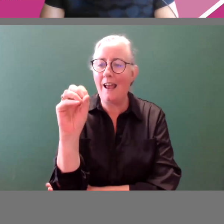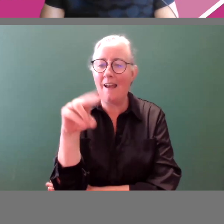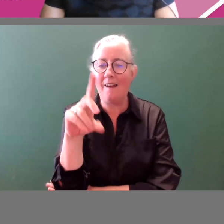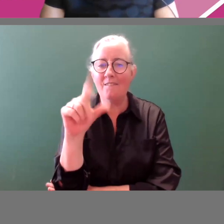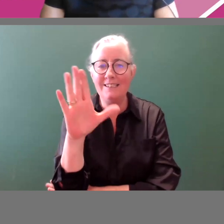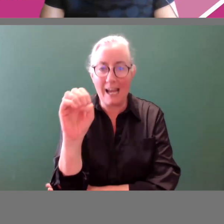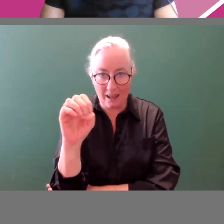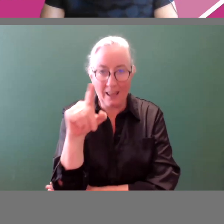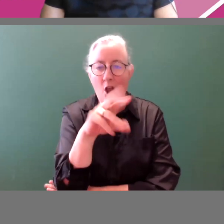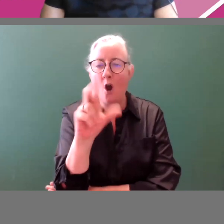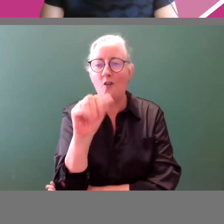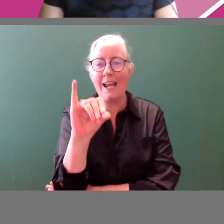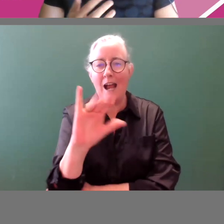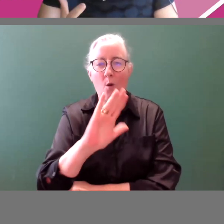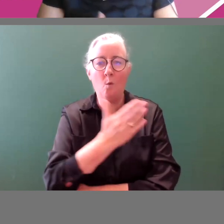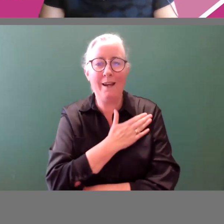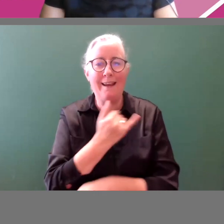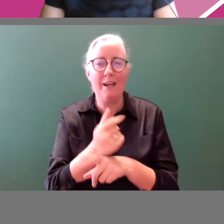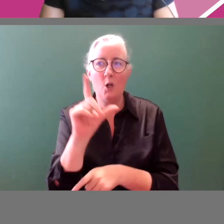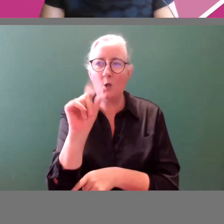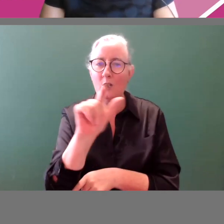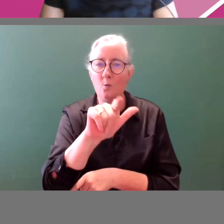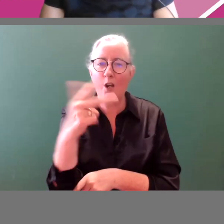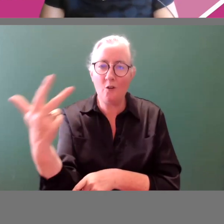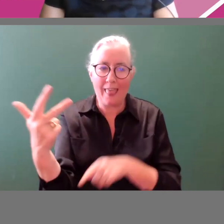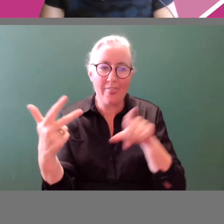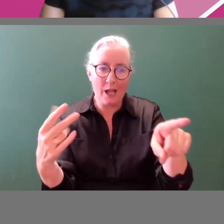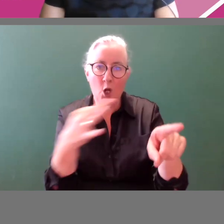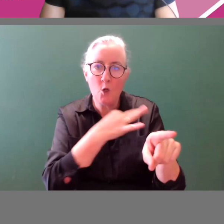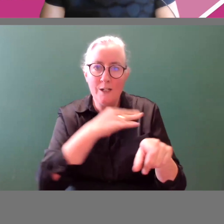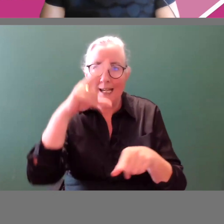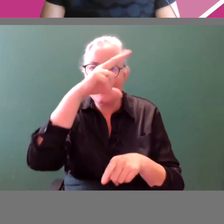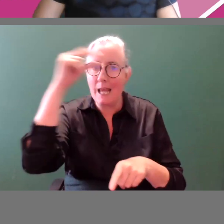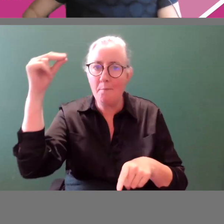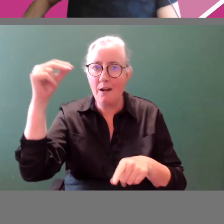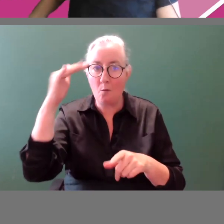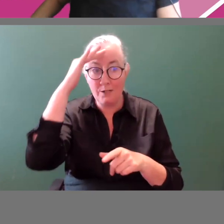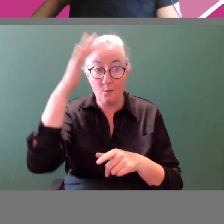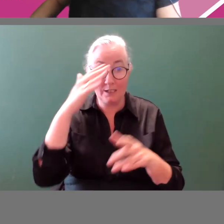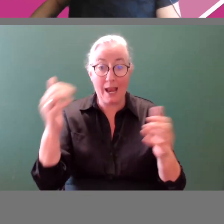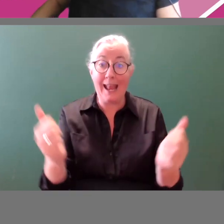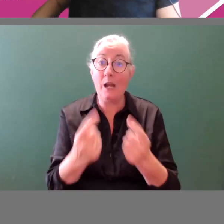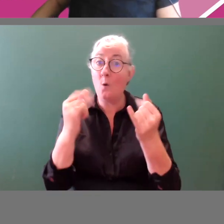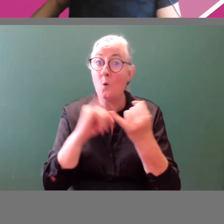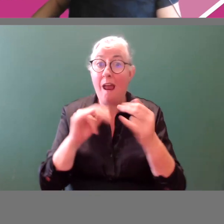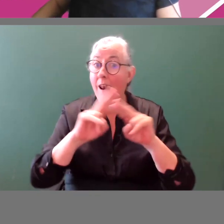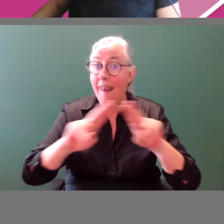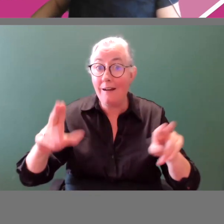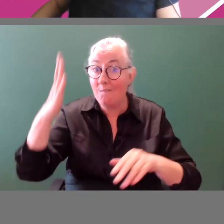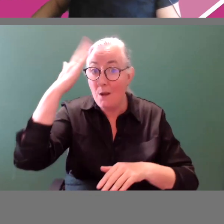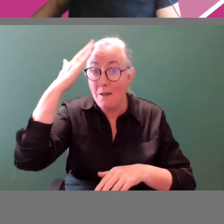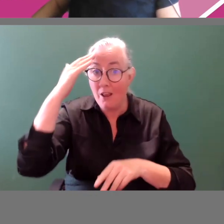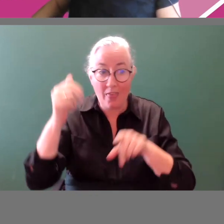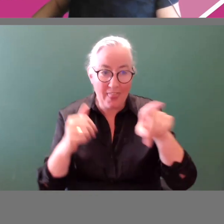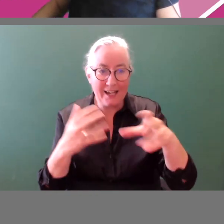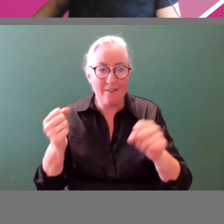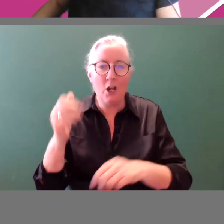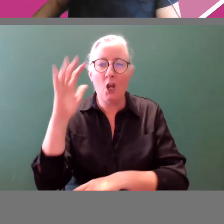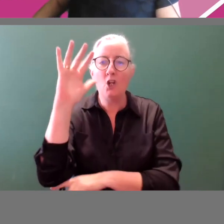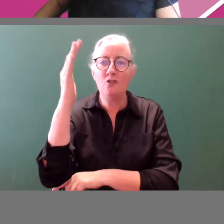Design Award in 2023. It's a really good example of this principle. There is a treetop walk through